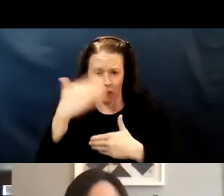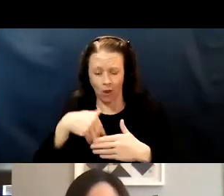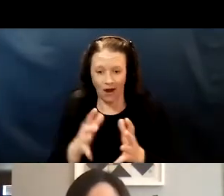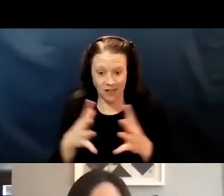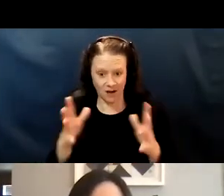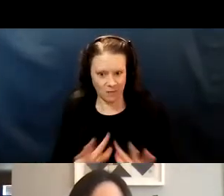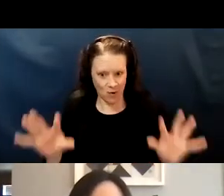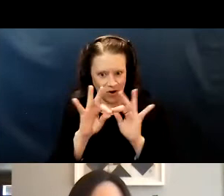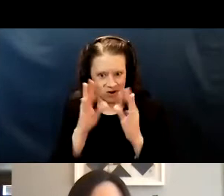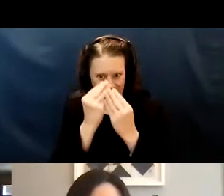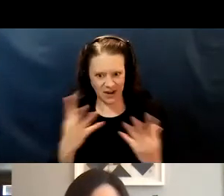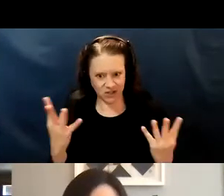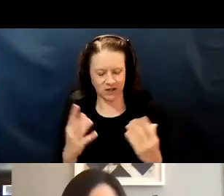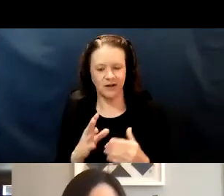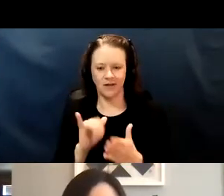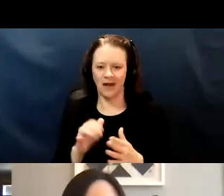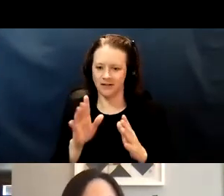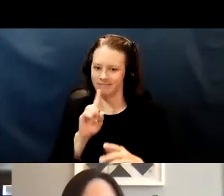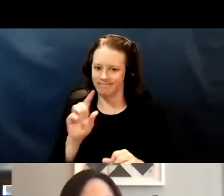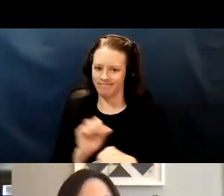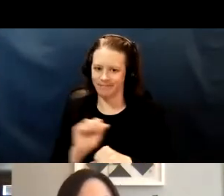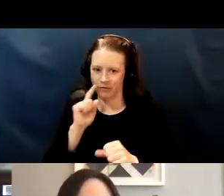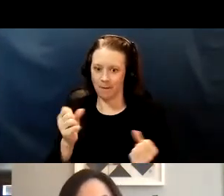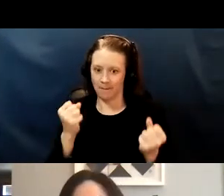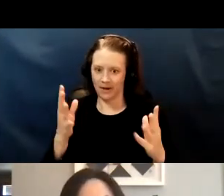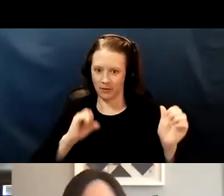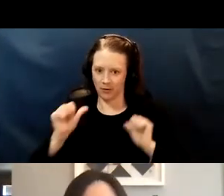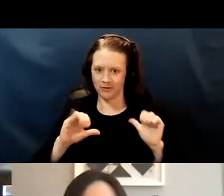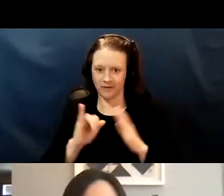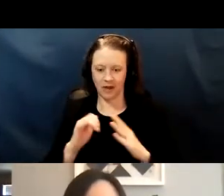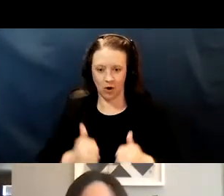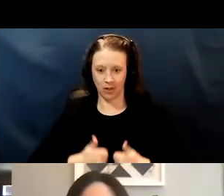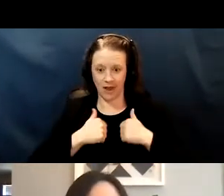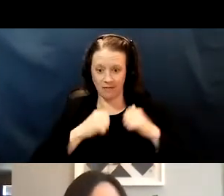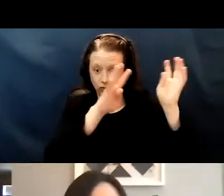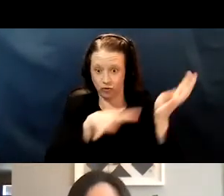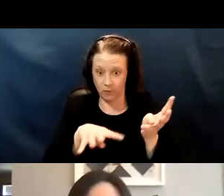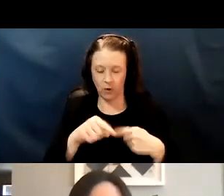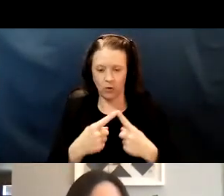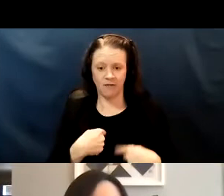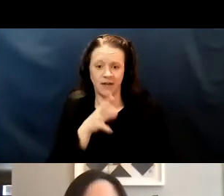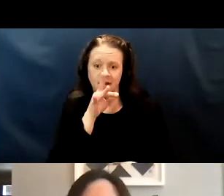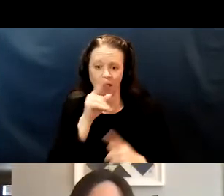certainly true for a lot of the performances that are livestreamed. Where there's dialogue and different pieces but there's other